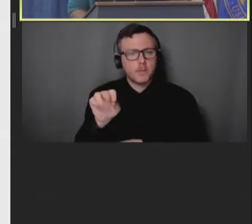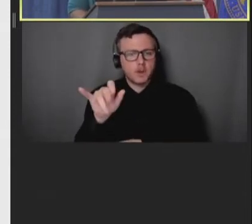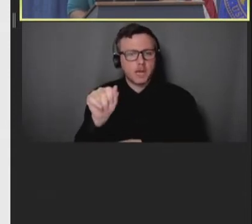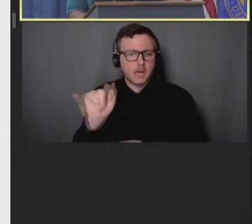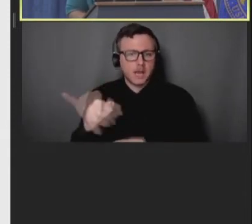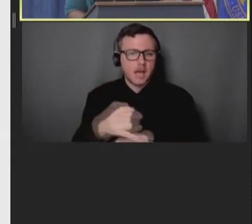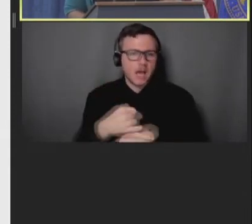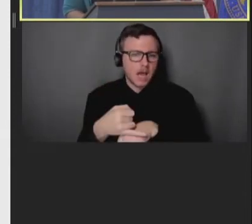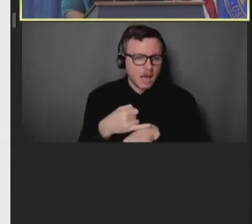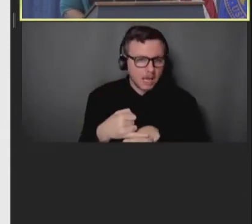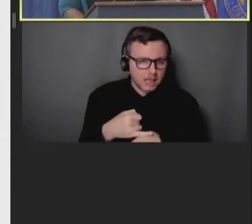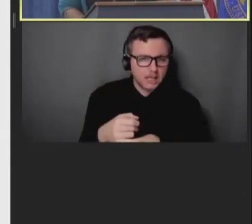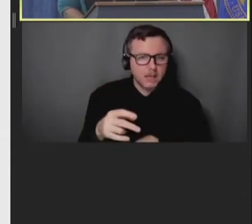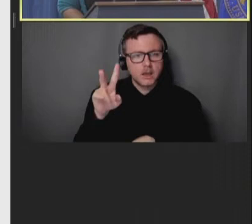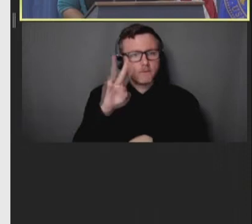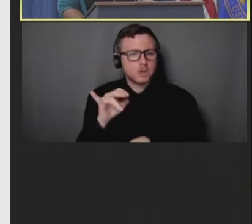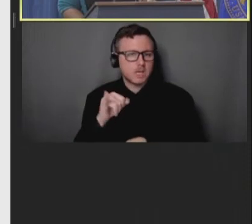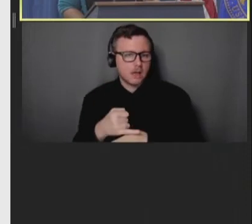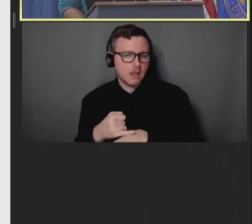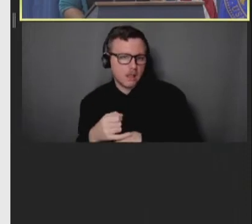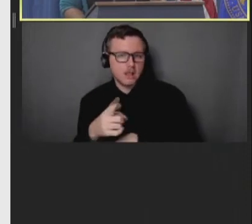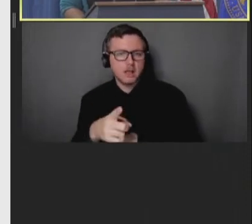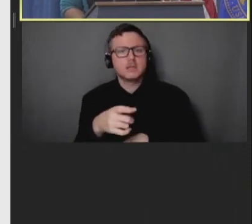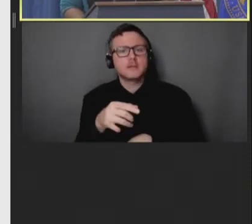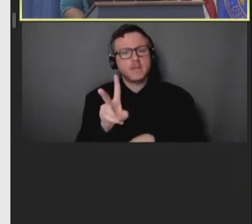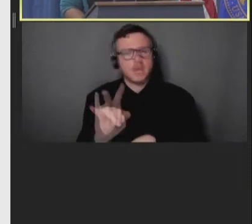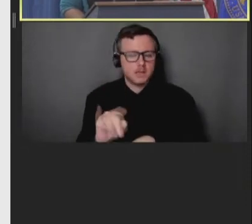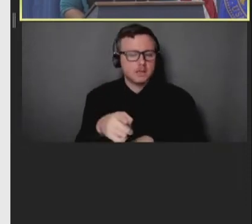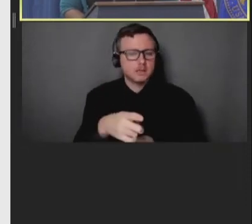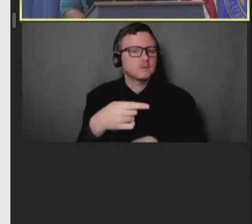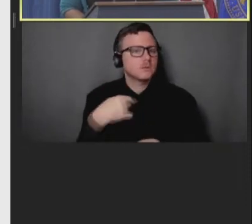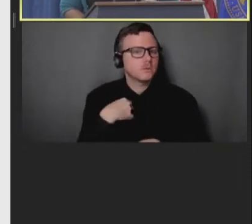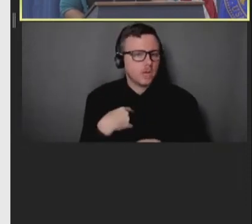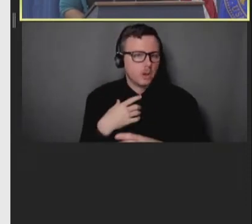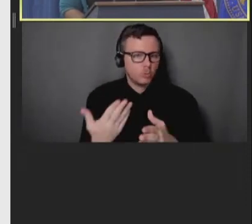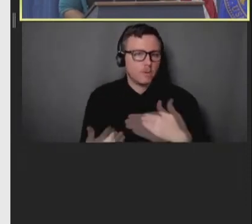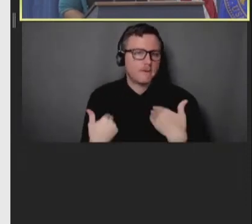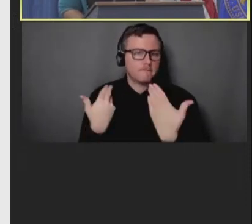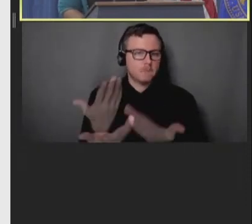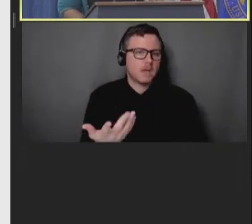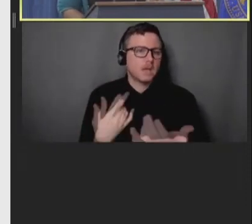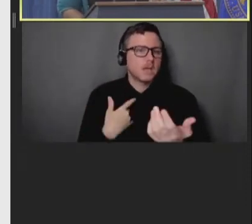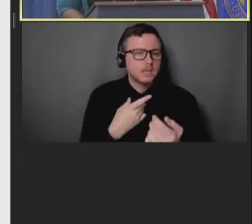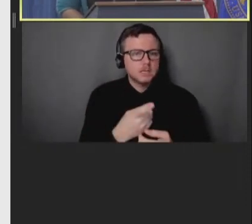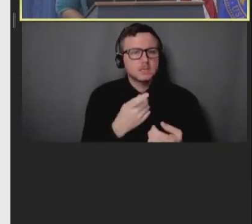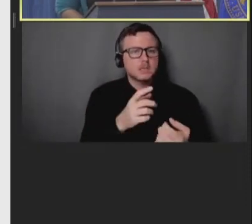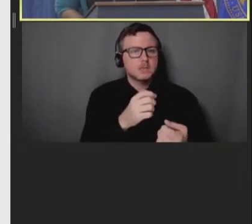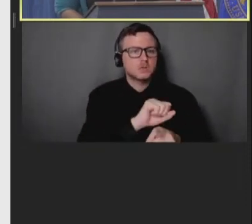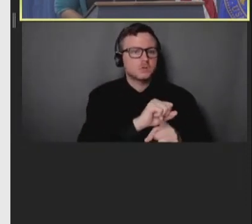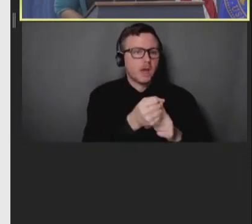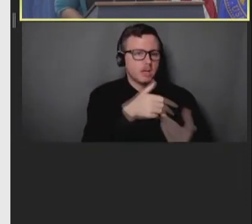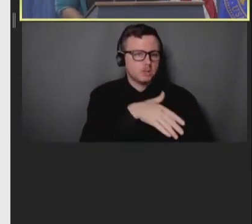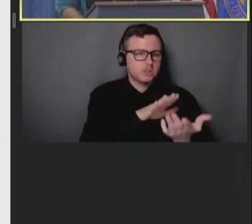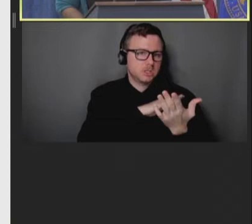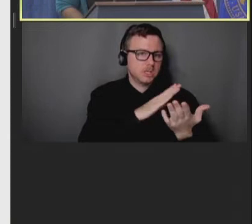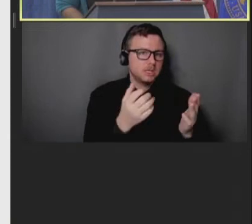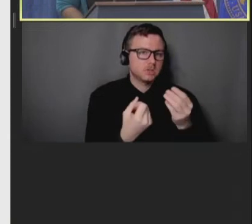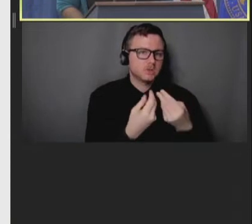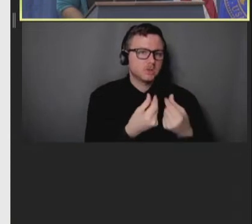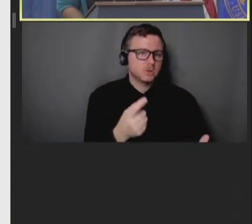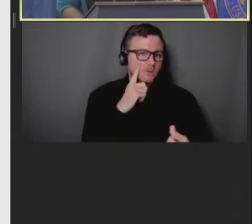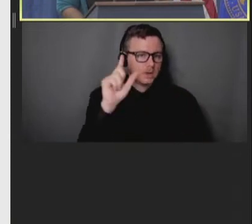bipartisan strategy solutions to our governors. We have two arms, our governor relations side,